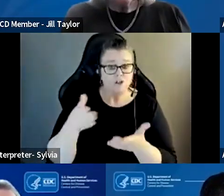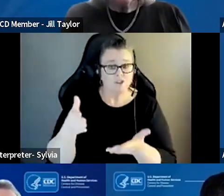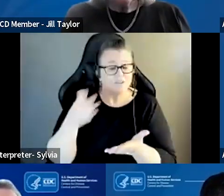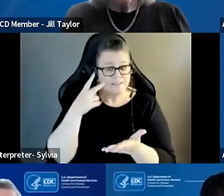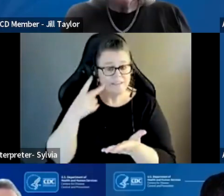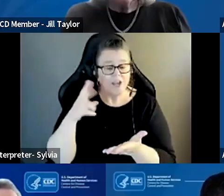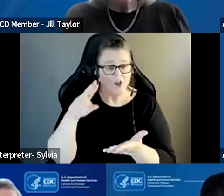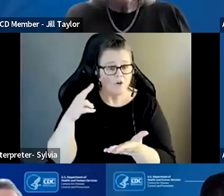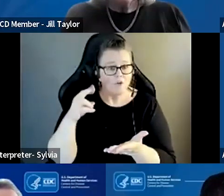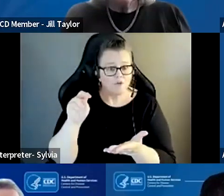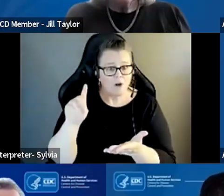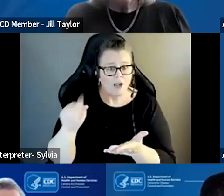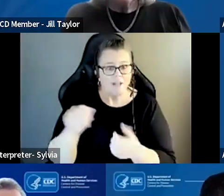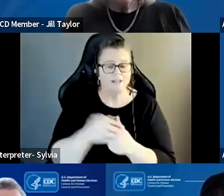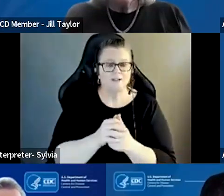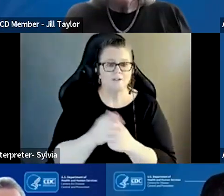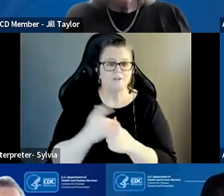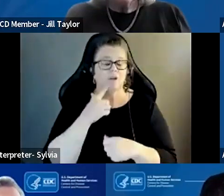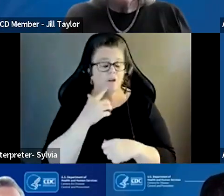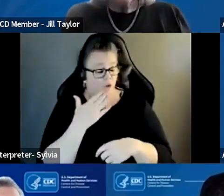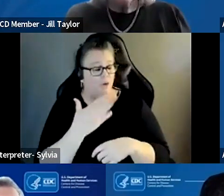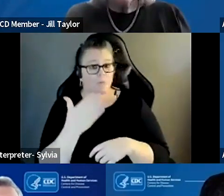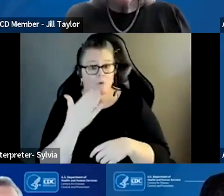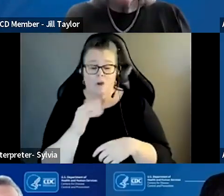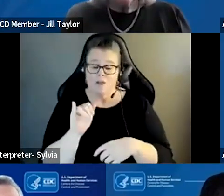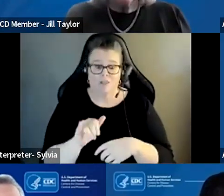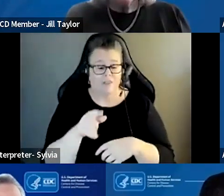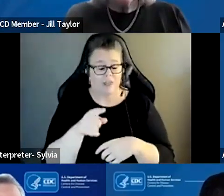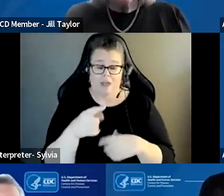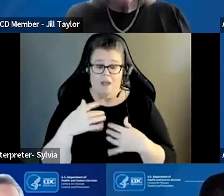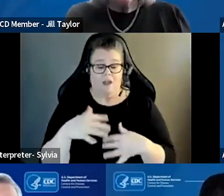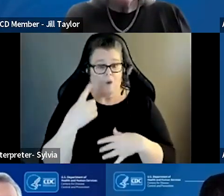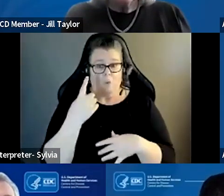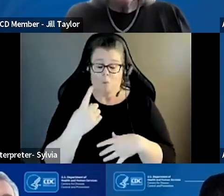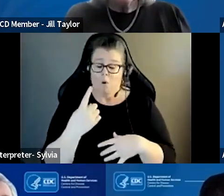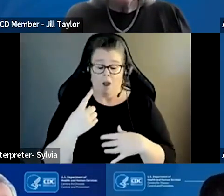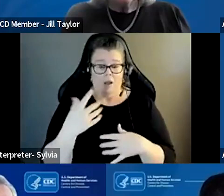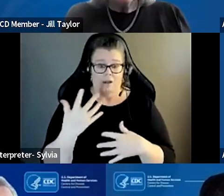All right, good morning. And that was probably the -- one of the most comprehensive presentations that I will have of the day.